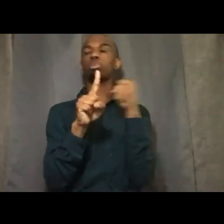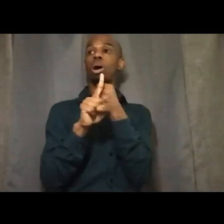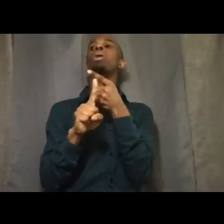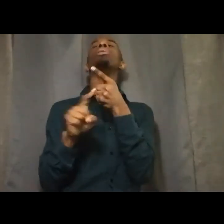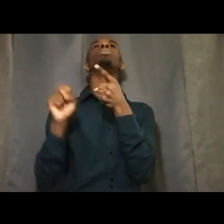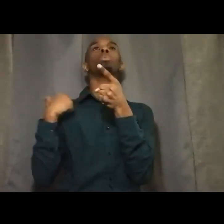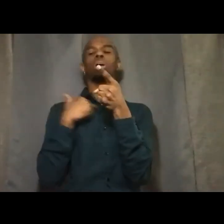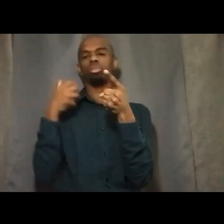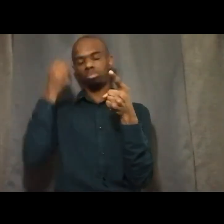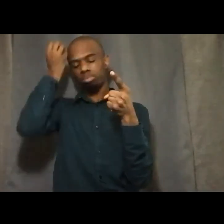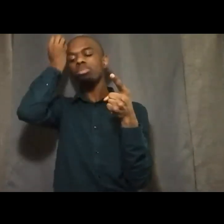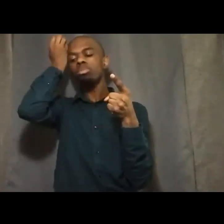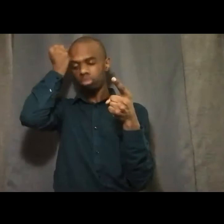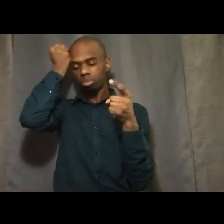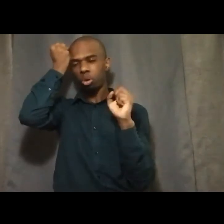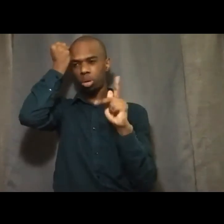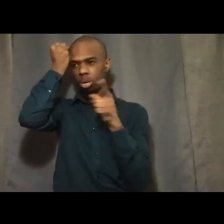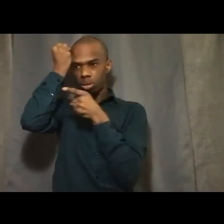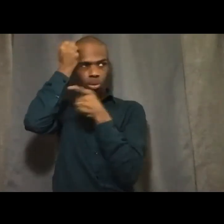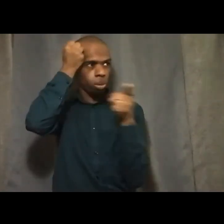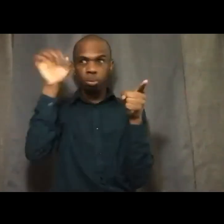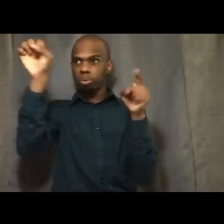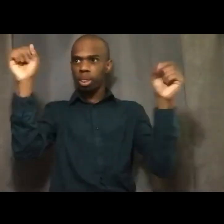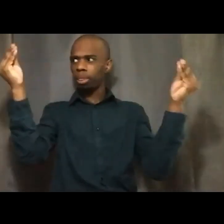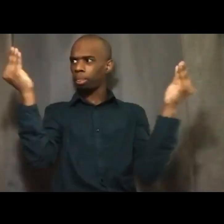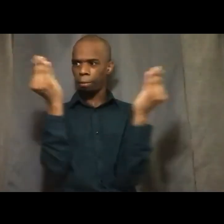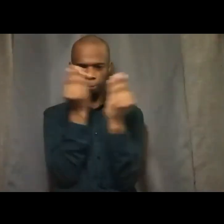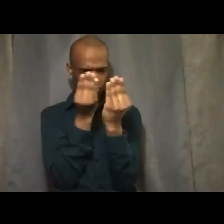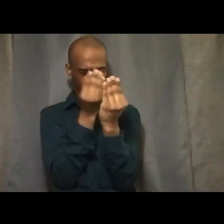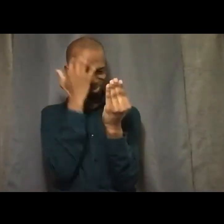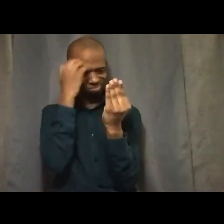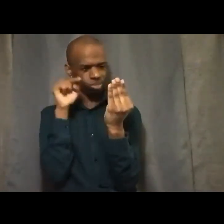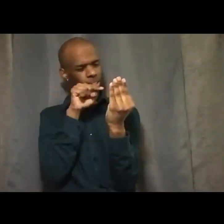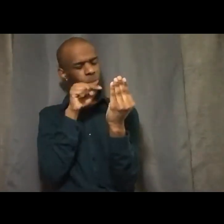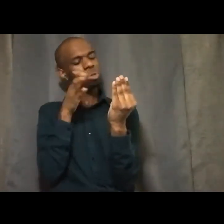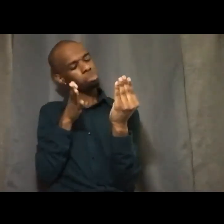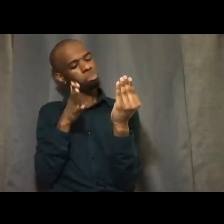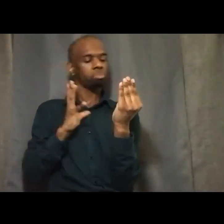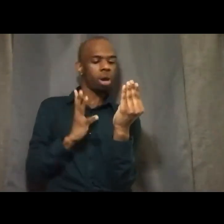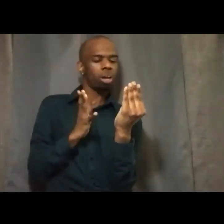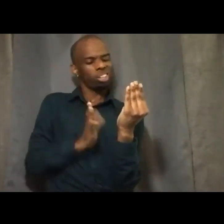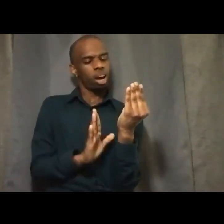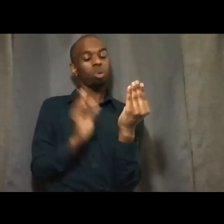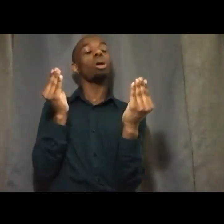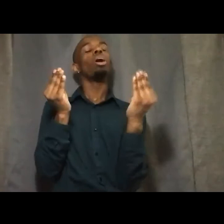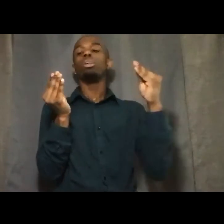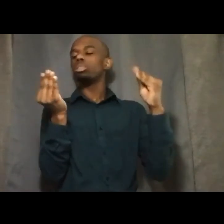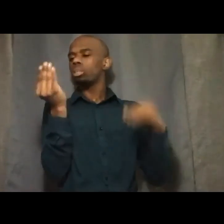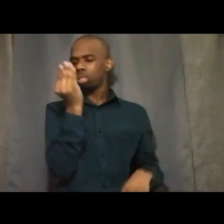this contradiction is allowable. And this one maybe is going too far. Does that make sense to you?